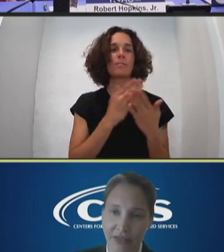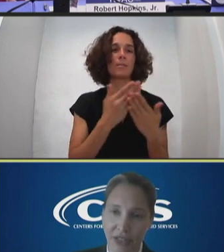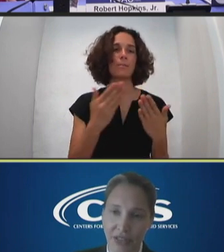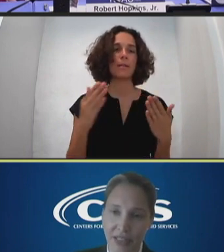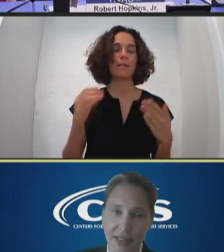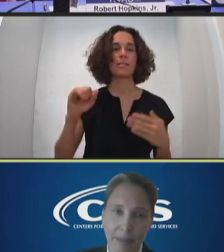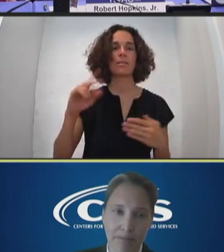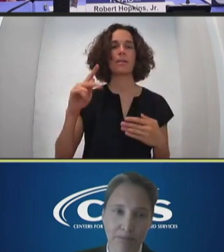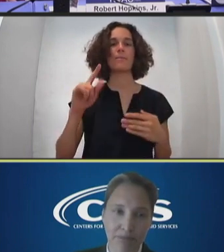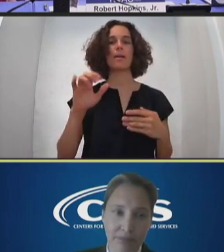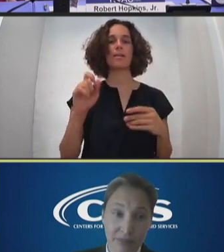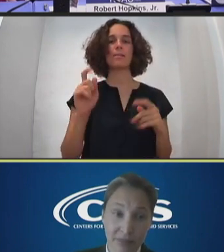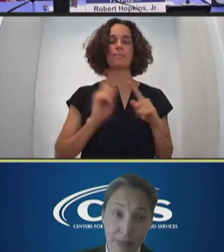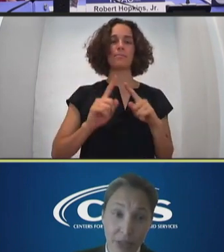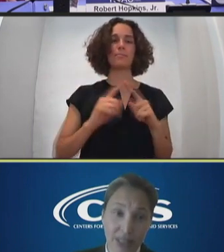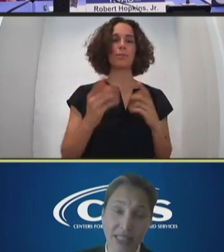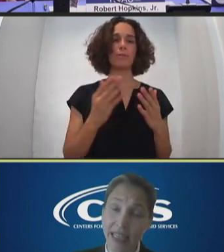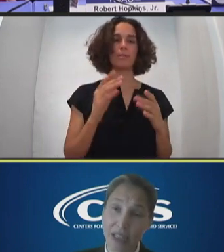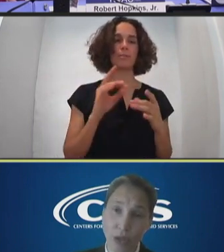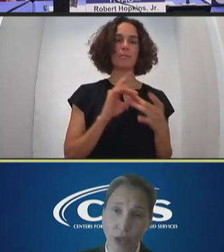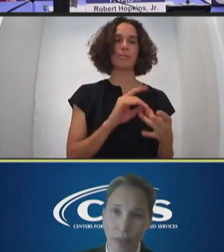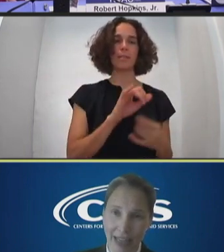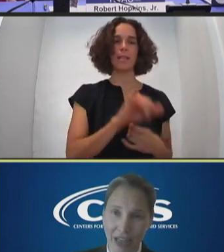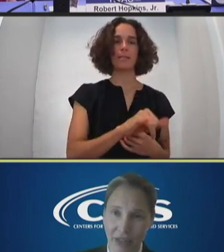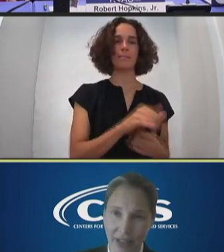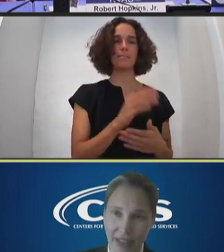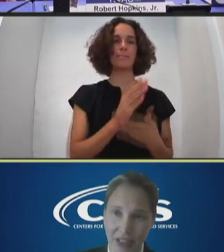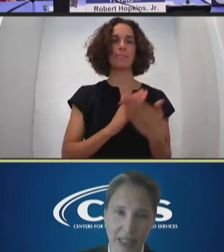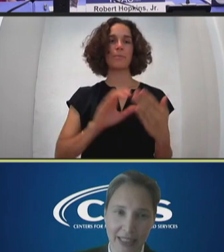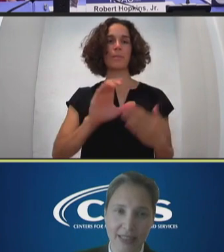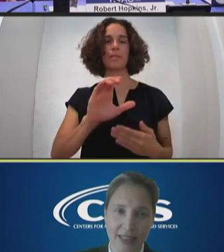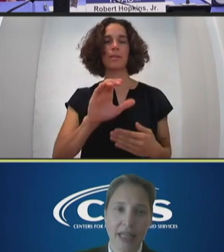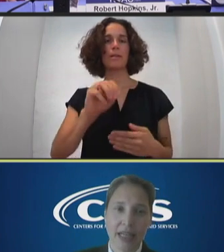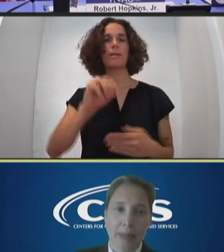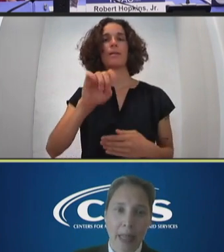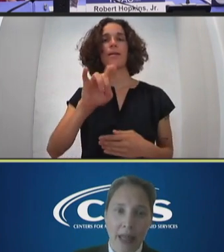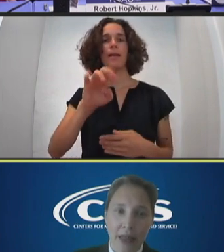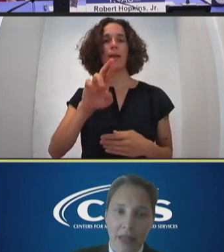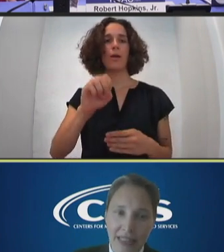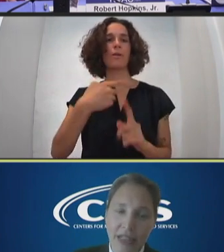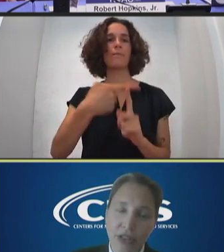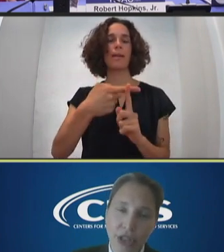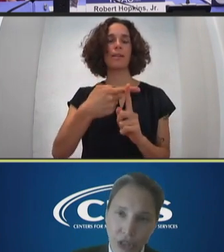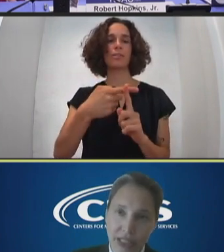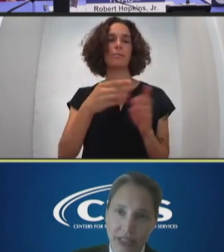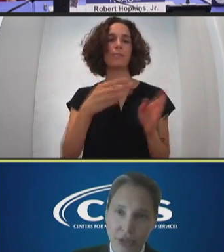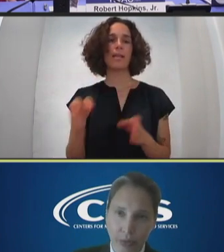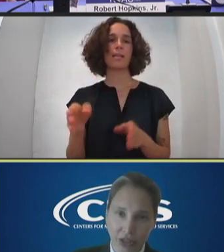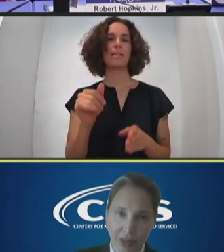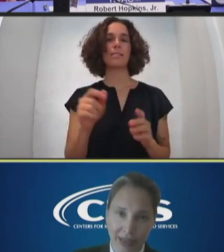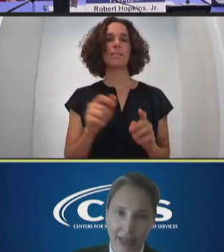services. Part C or Medicare Advantage Plans, that's an alternative to original Medicare,